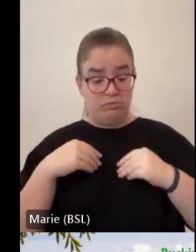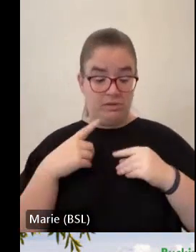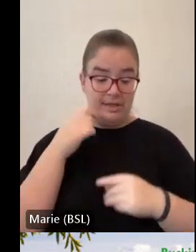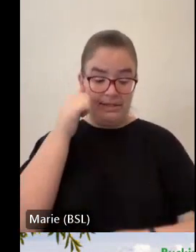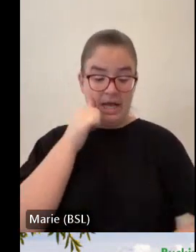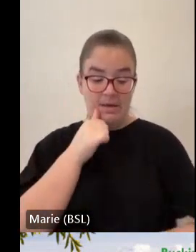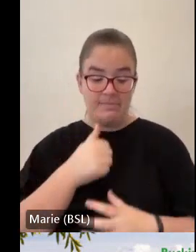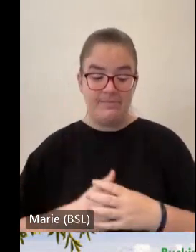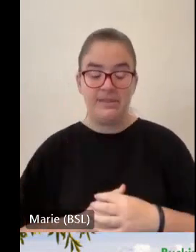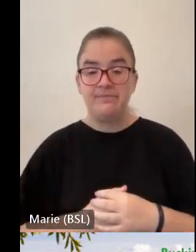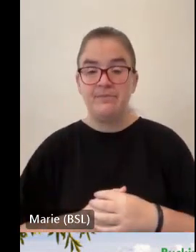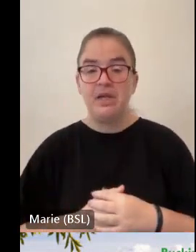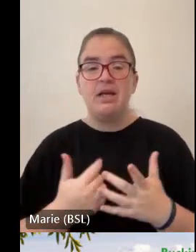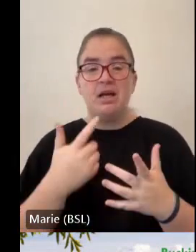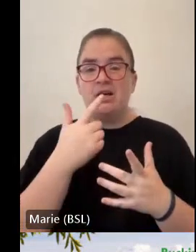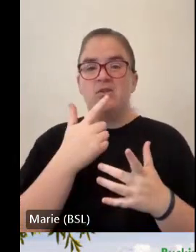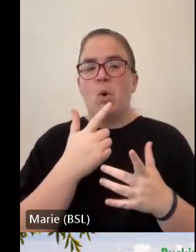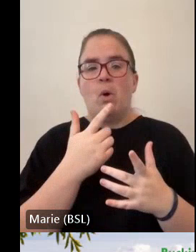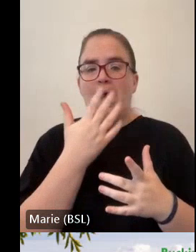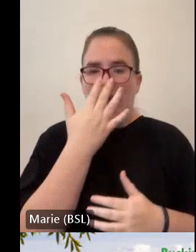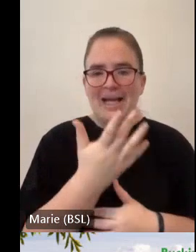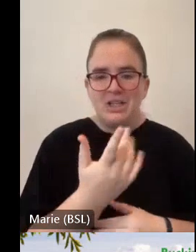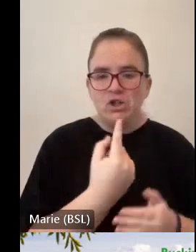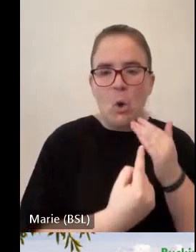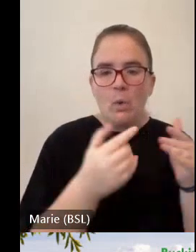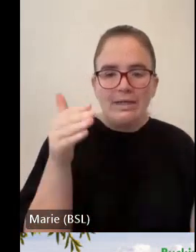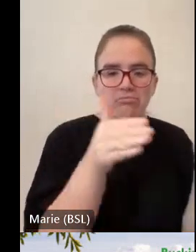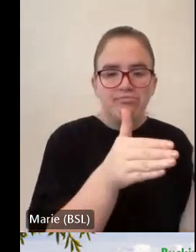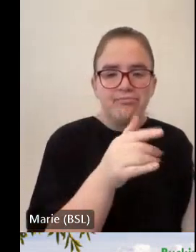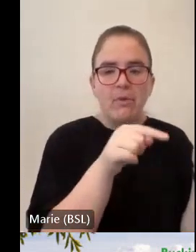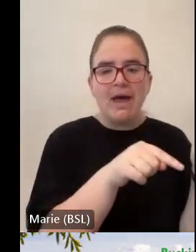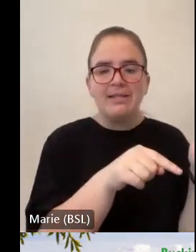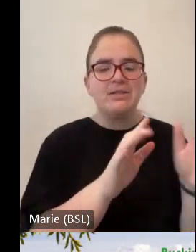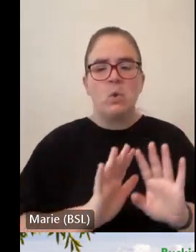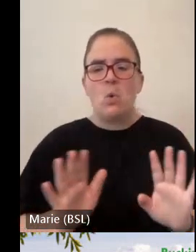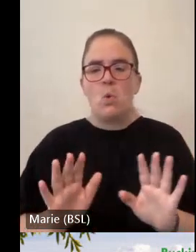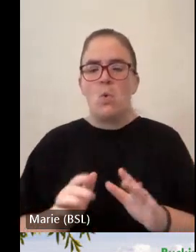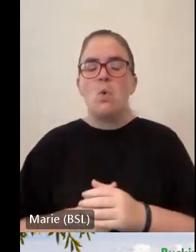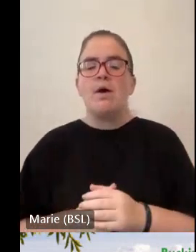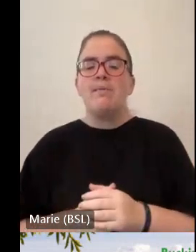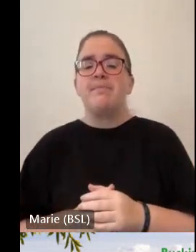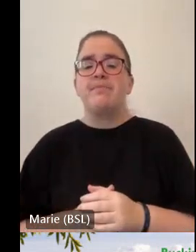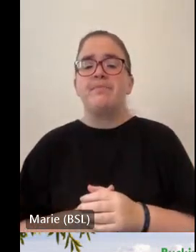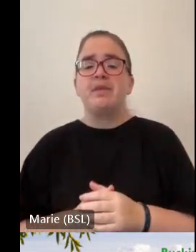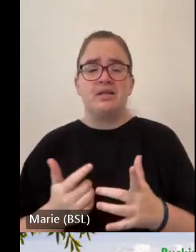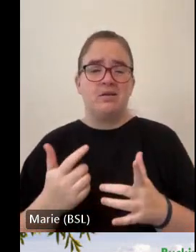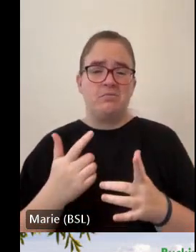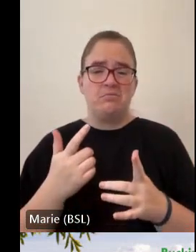And it's not just age. It's not just and that that people are lonely.